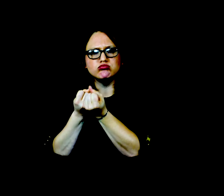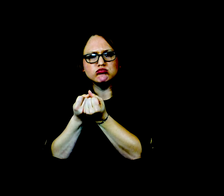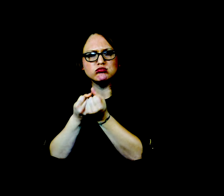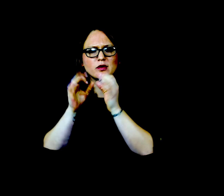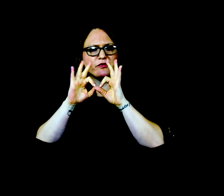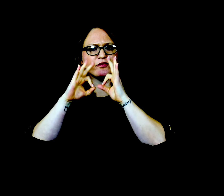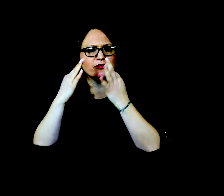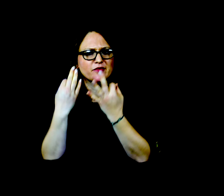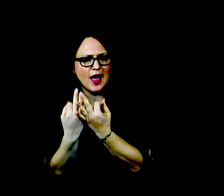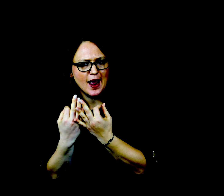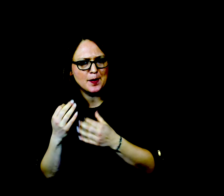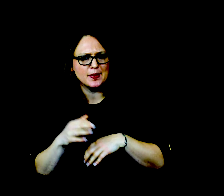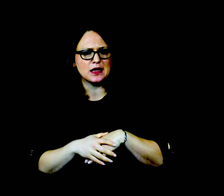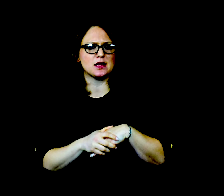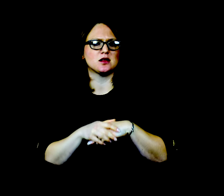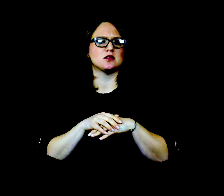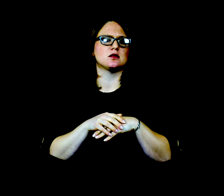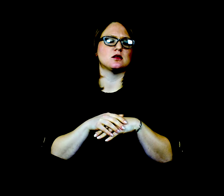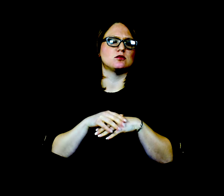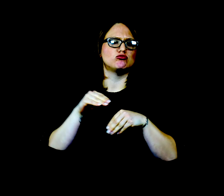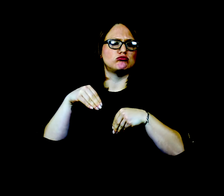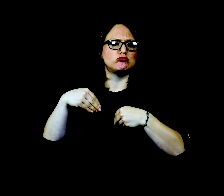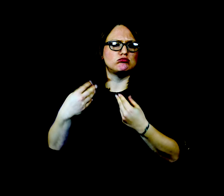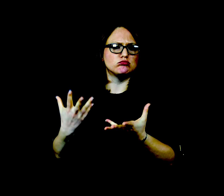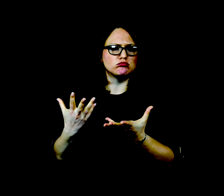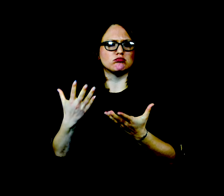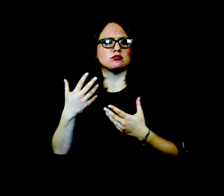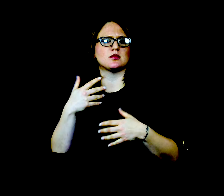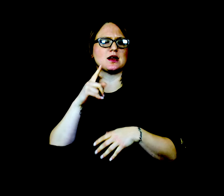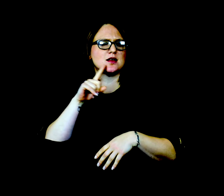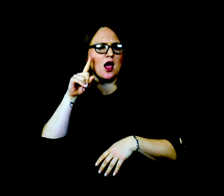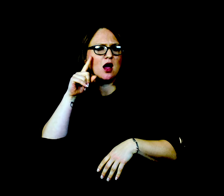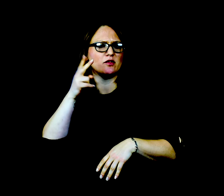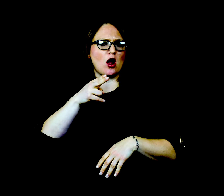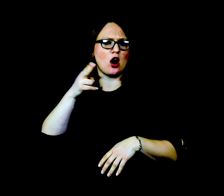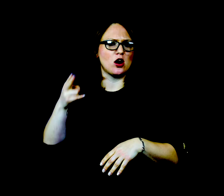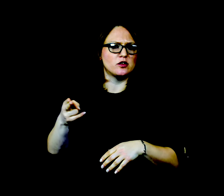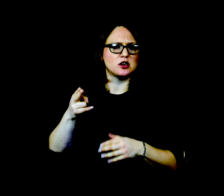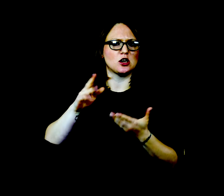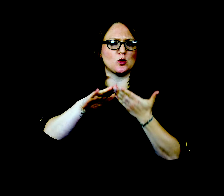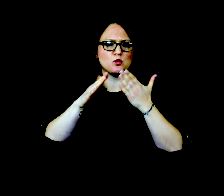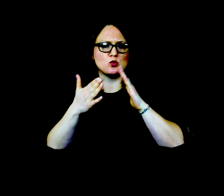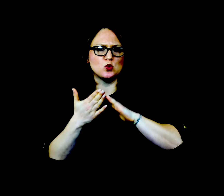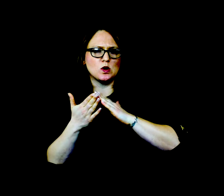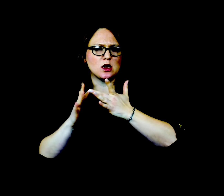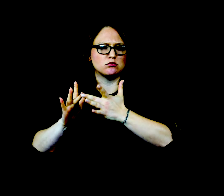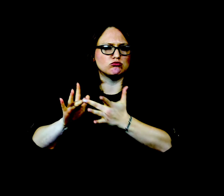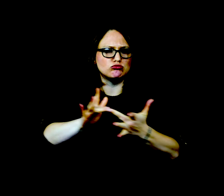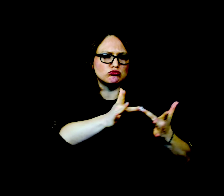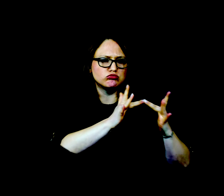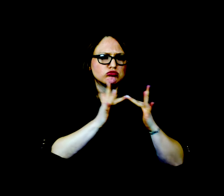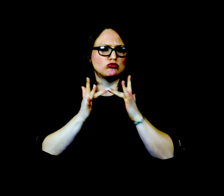their child’s many gifts and great potential. Seeing a successful role model who is Deaf or